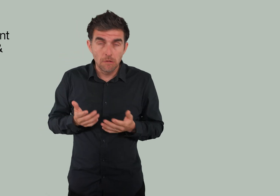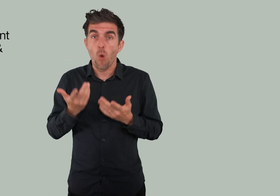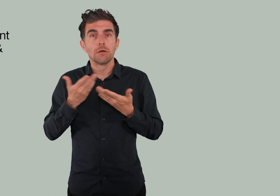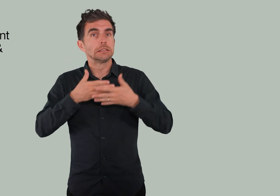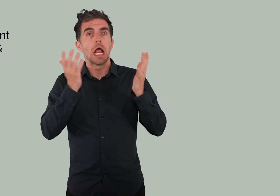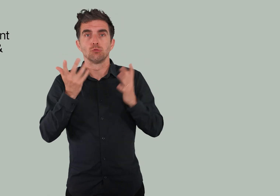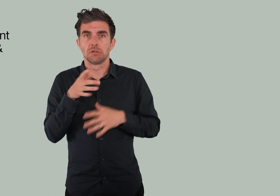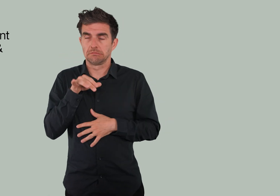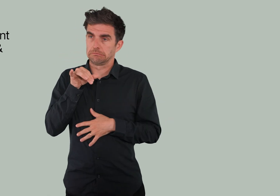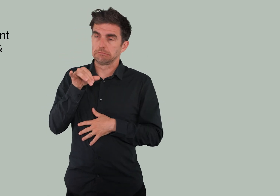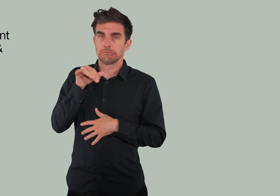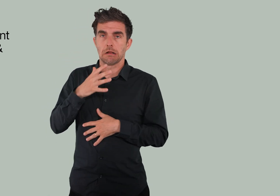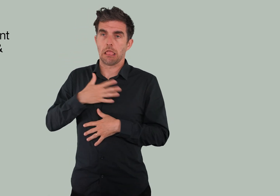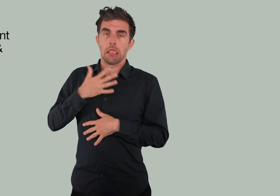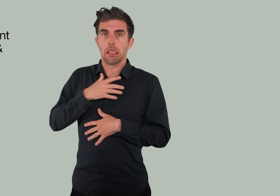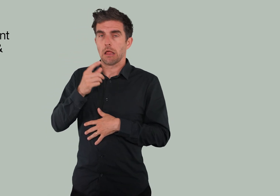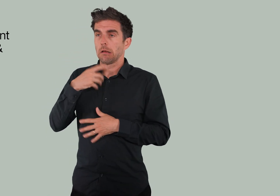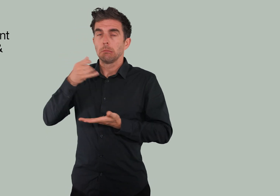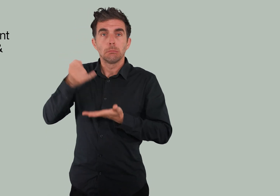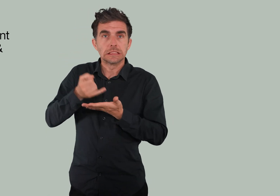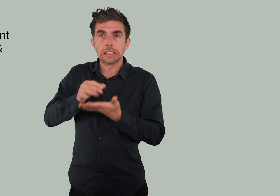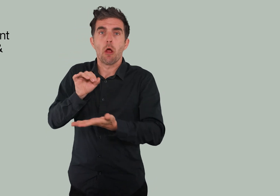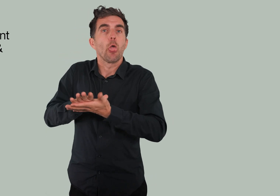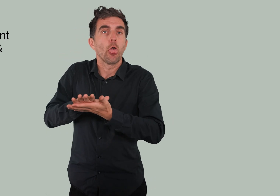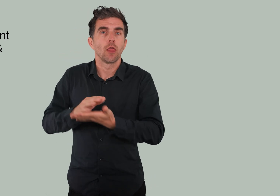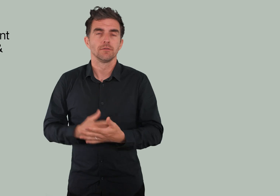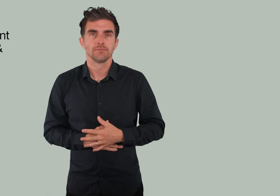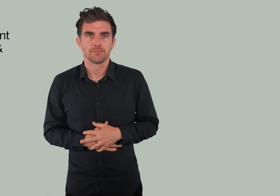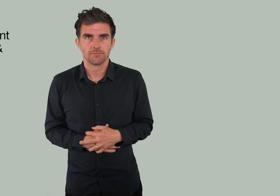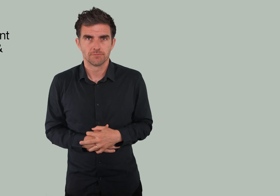or more general apprehension about making a mistake.